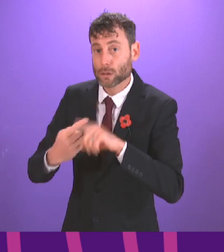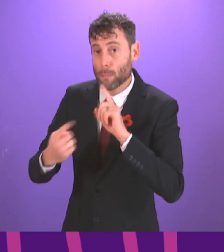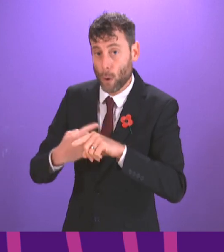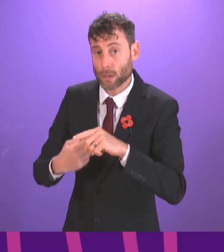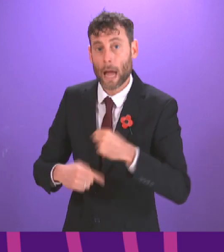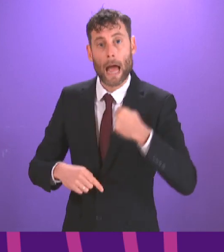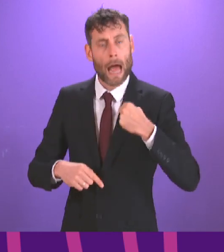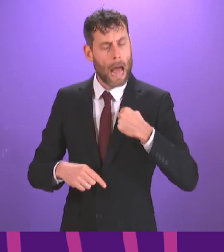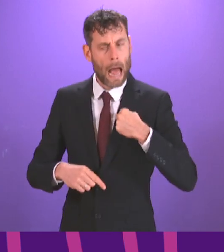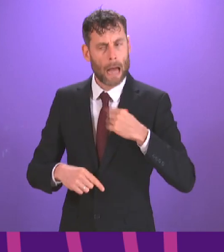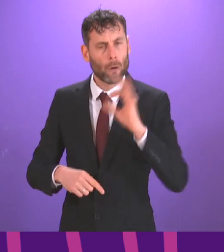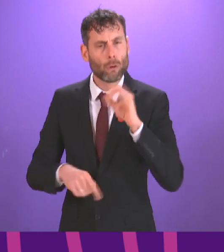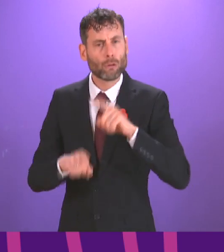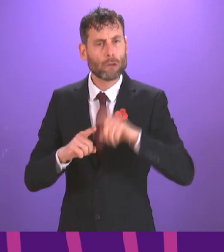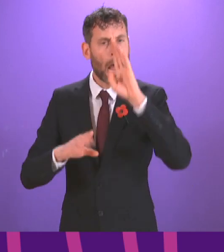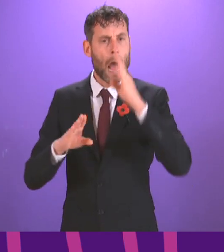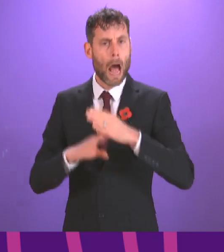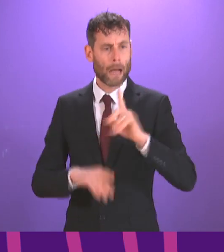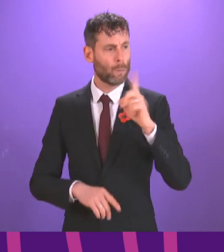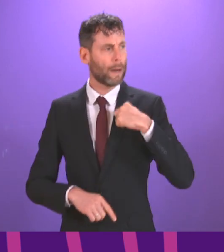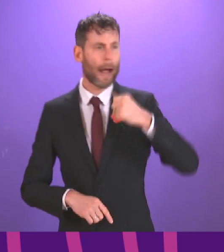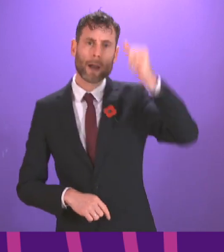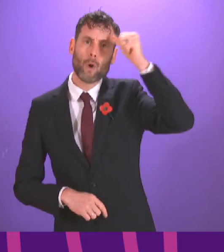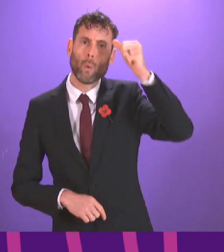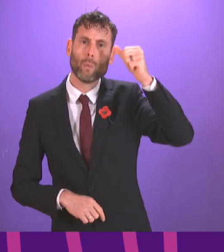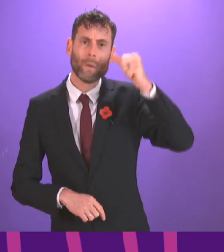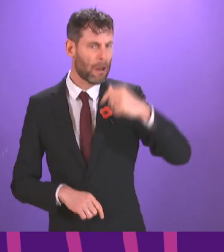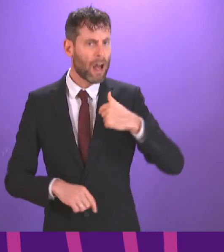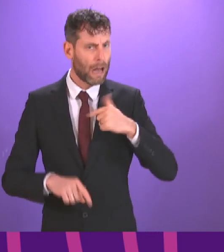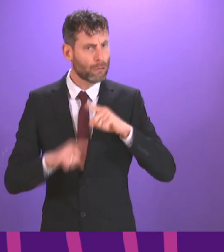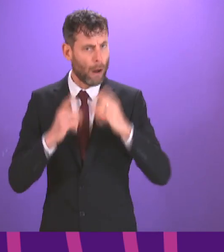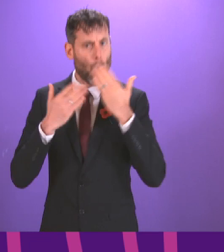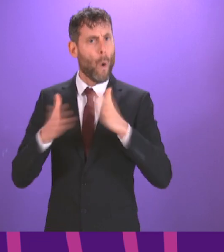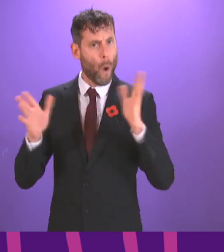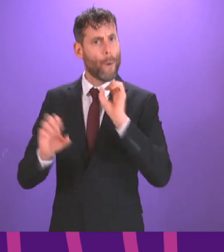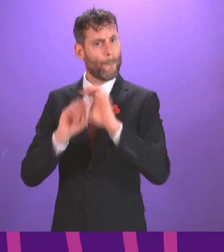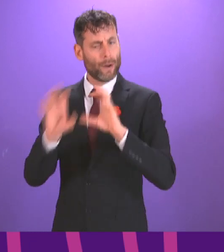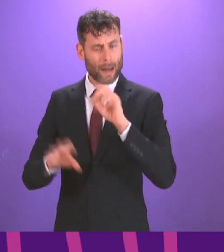that I tried to hide any aspect of this. This is a difficult situation for families and